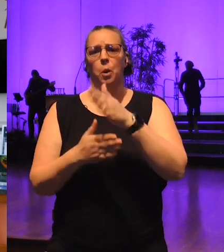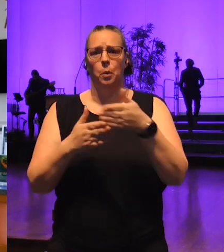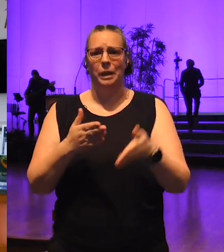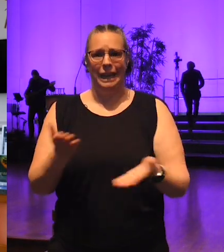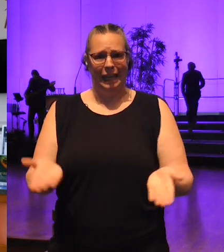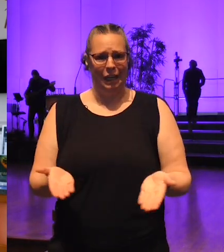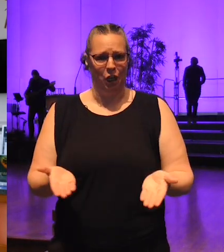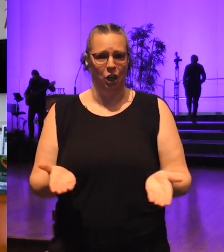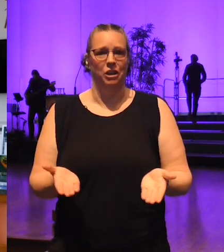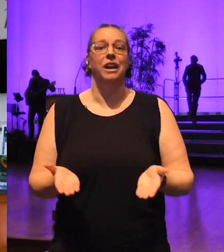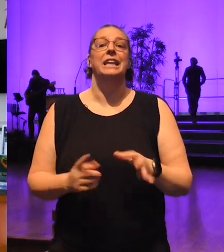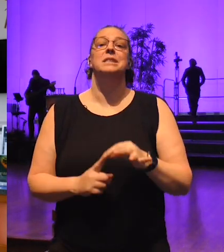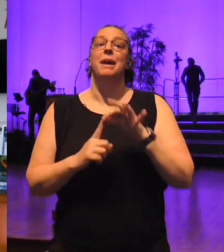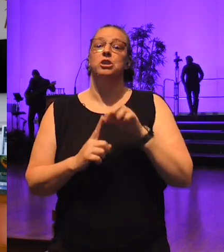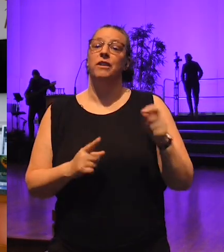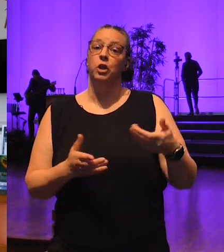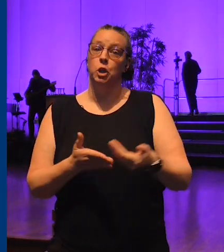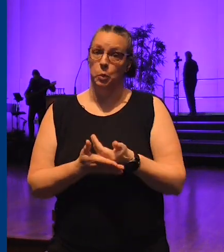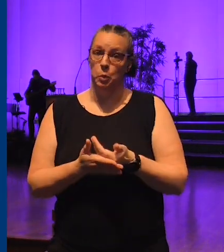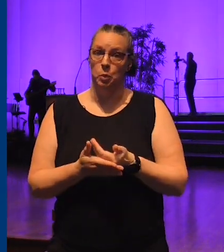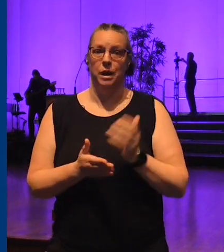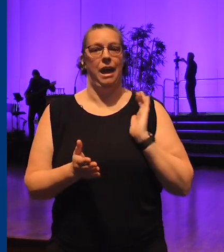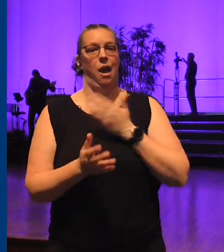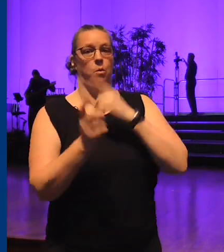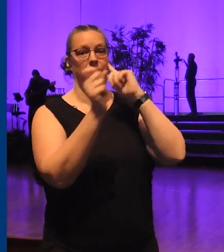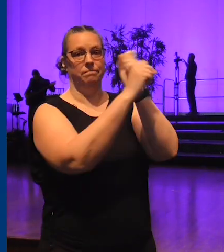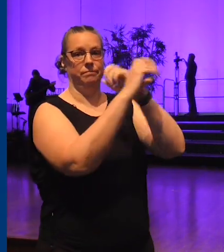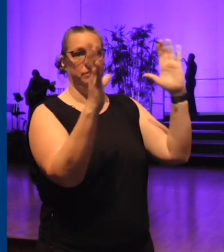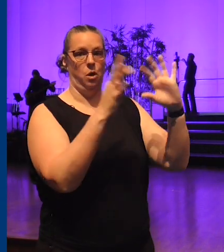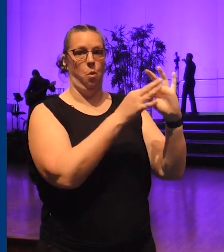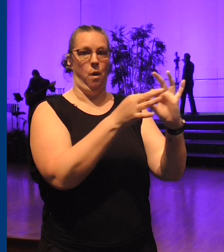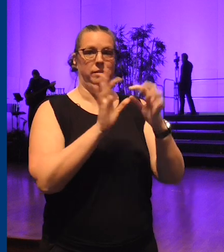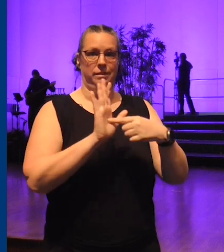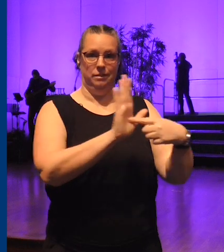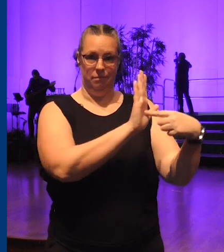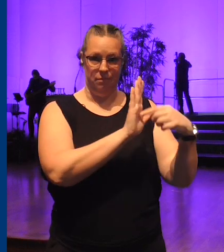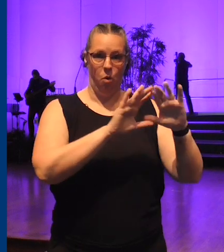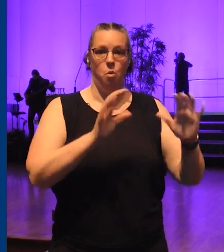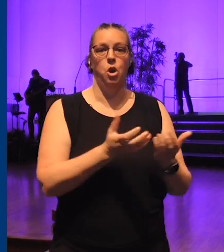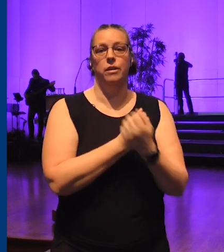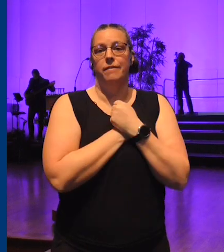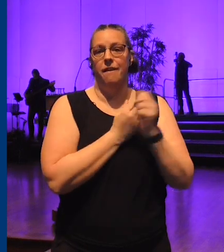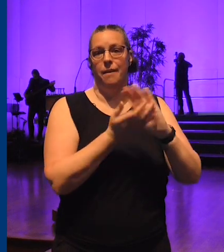of your weekend with us especially if you're new our vision Oneness revealed a world of love peace